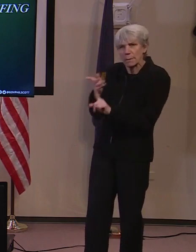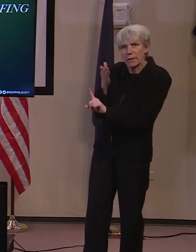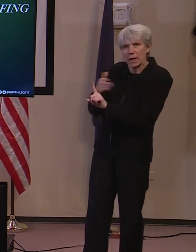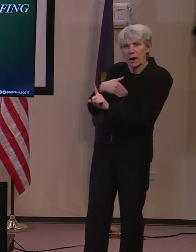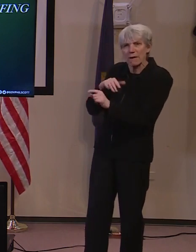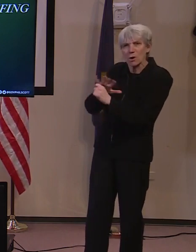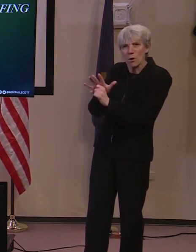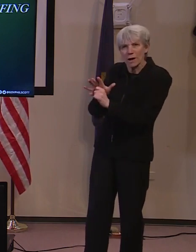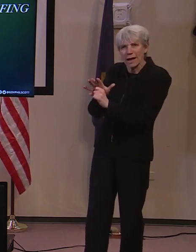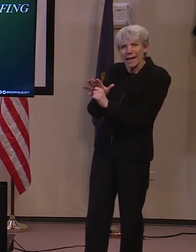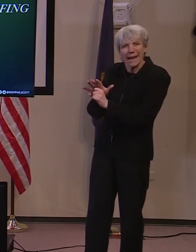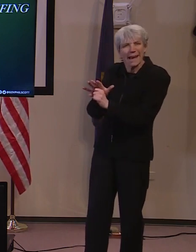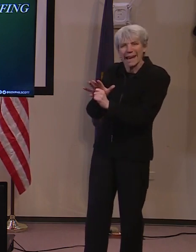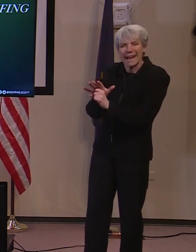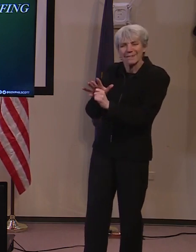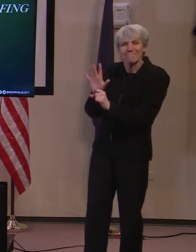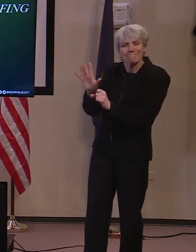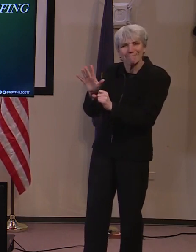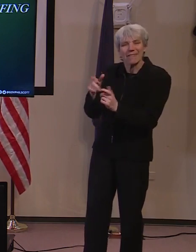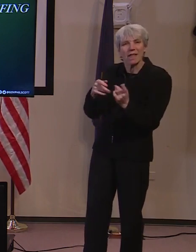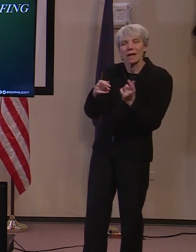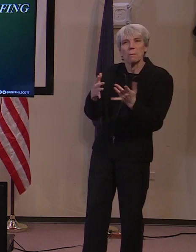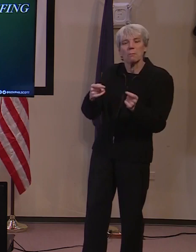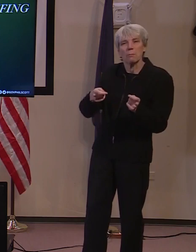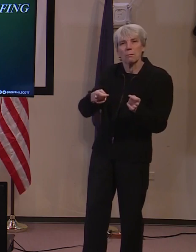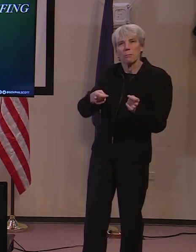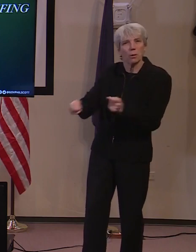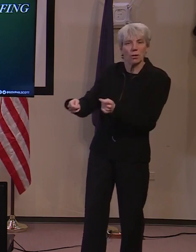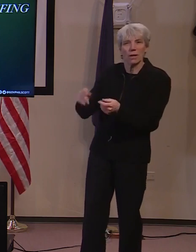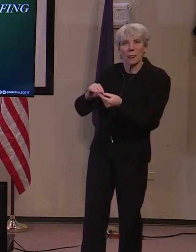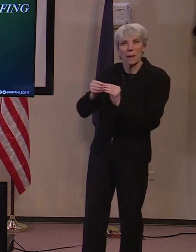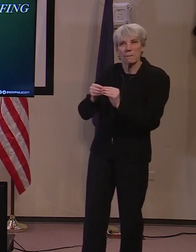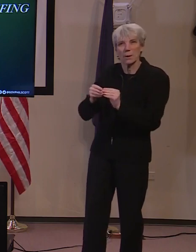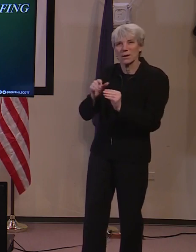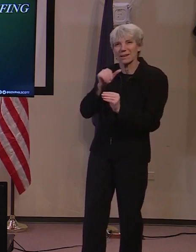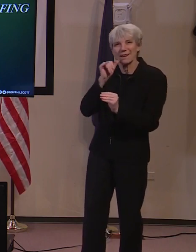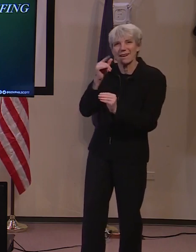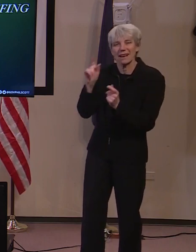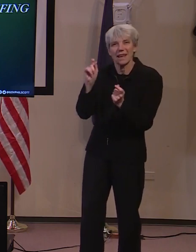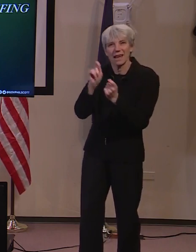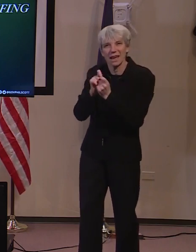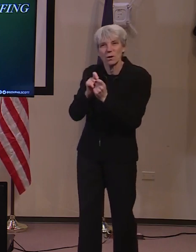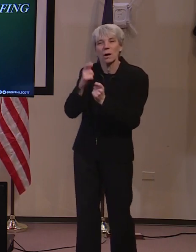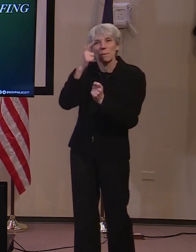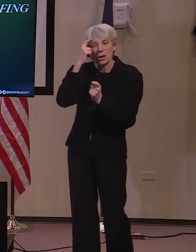not give an accurate picture to make a hospital capacity decision. In reality,